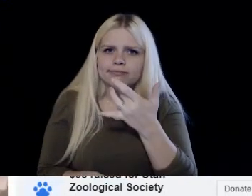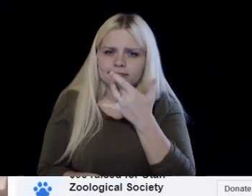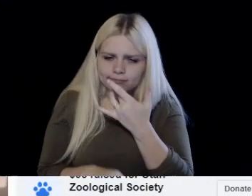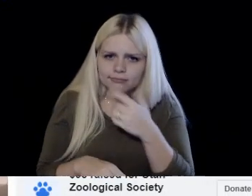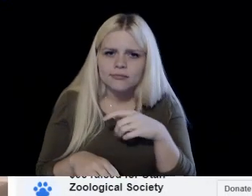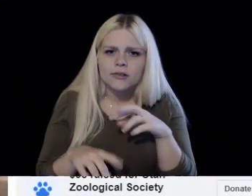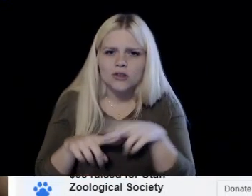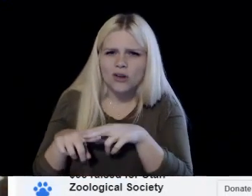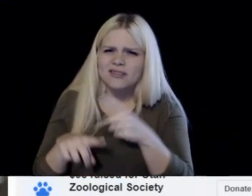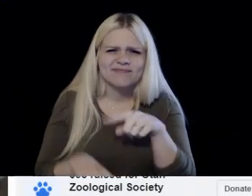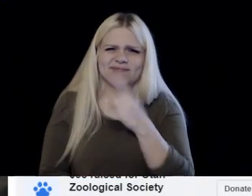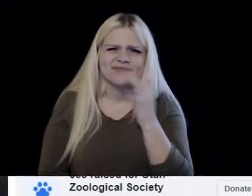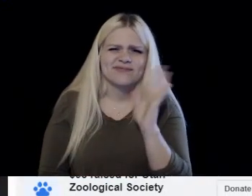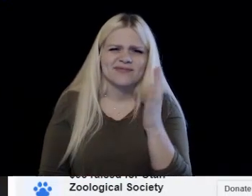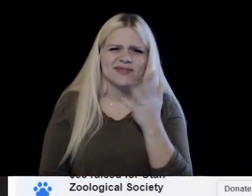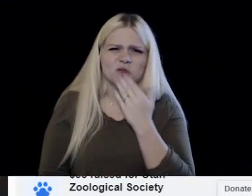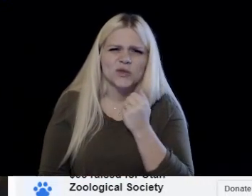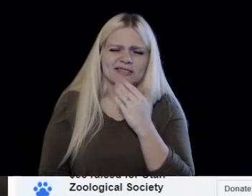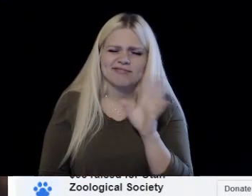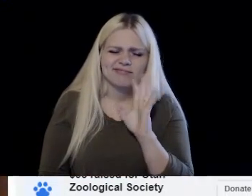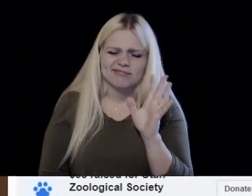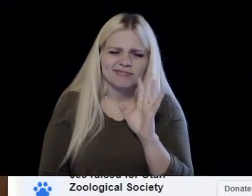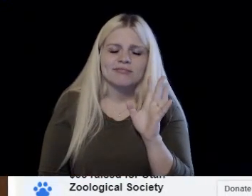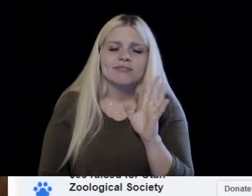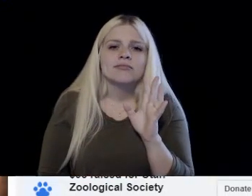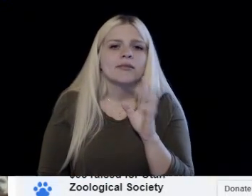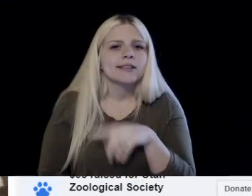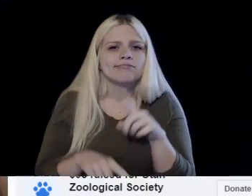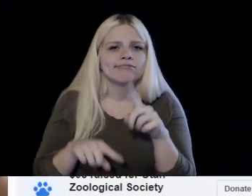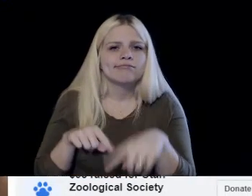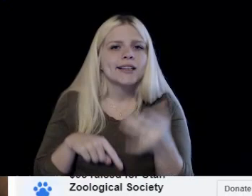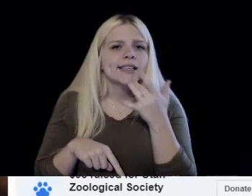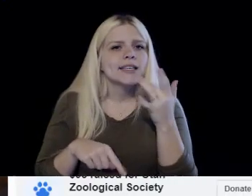They're not necessarily gonna be able to taste a lot of the subtle flavors of fruit.